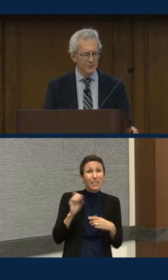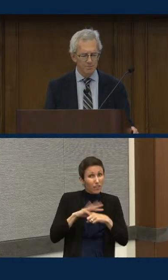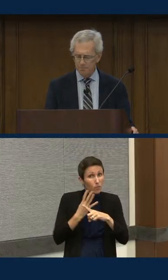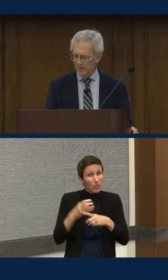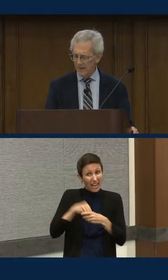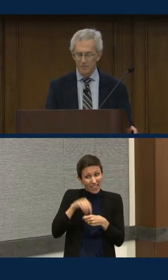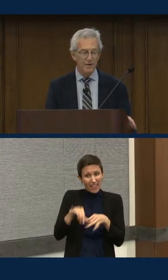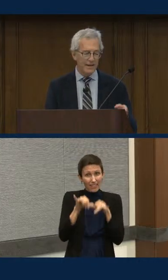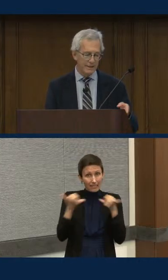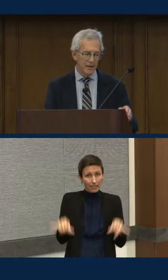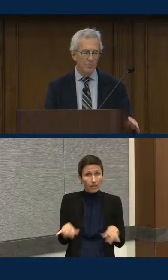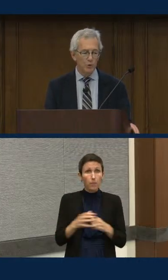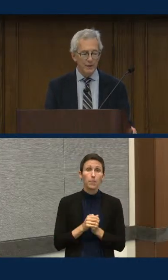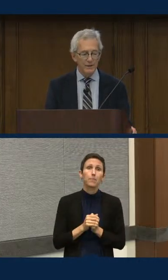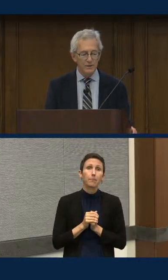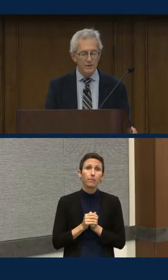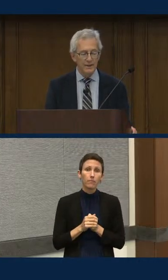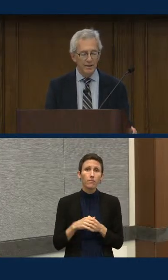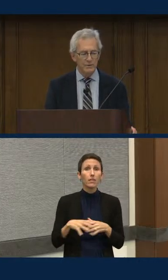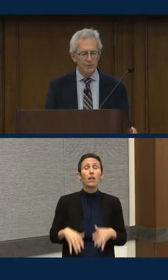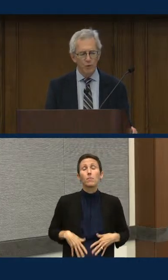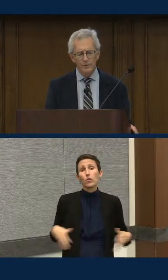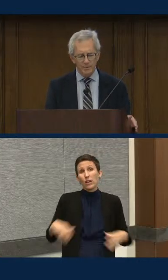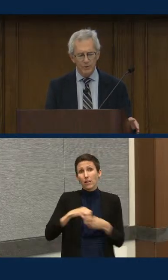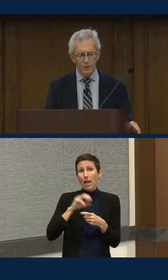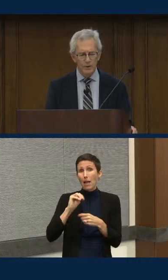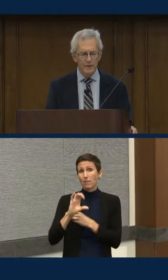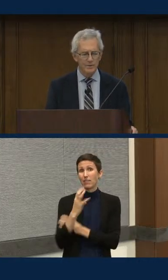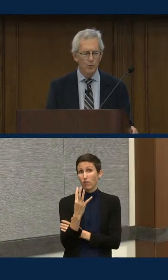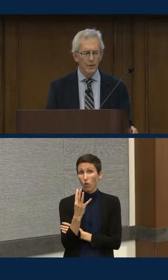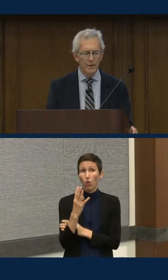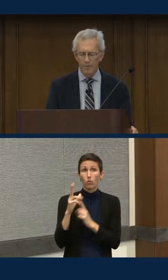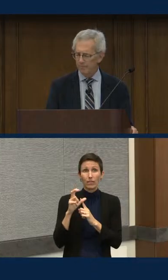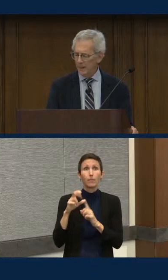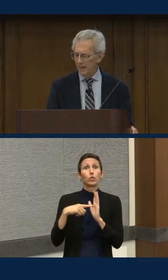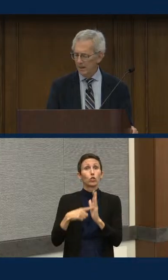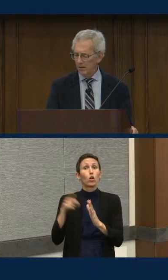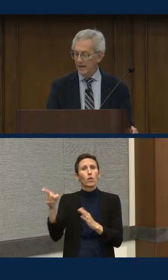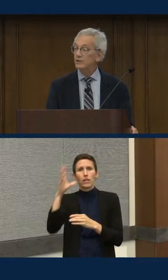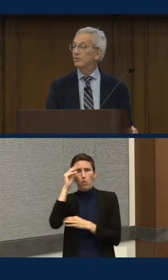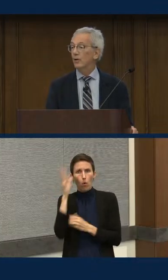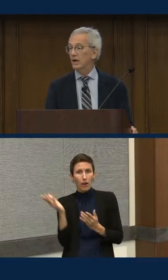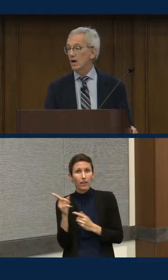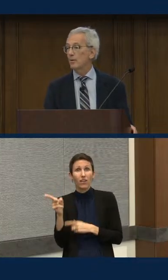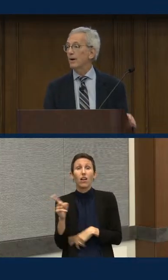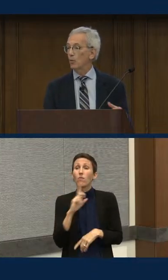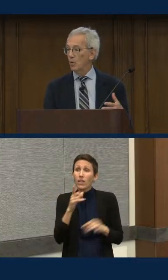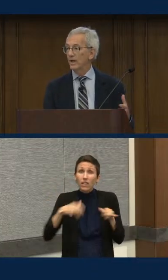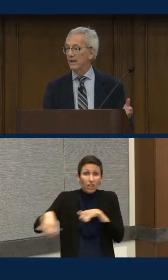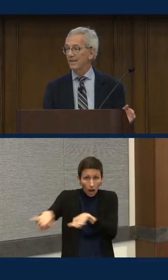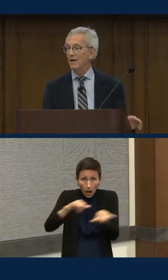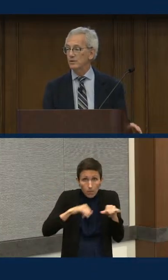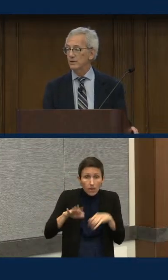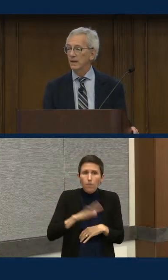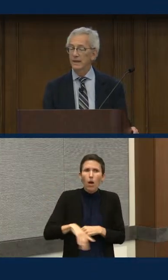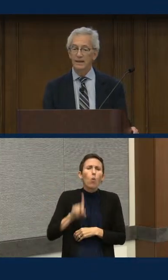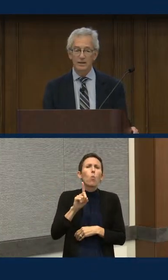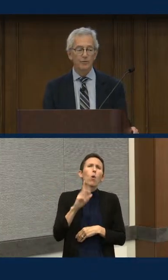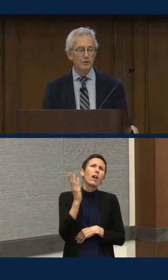In fact, mutations in MC4 receptor shown in the boy here are actually very common, one